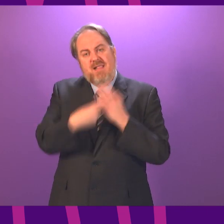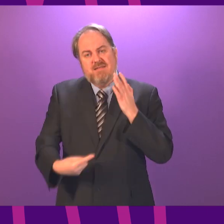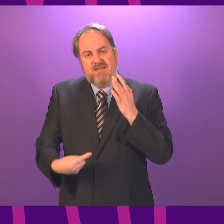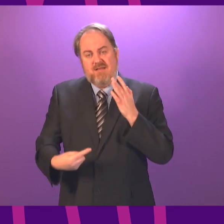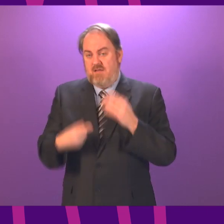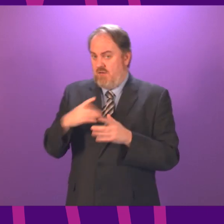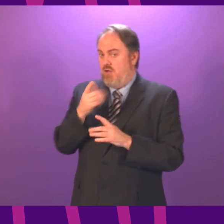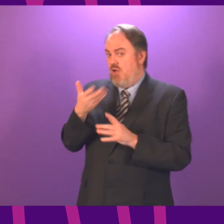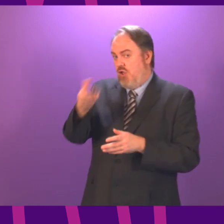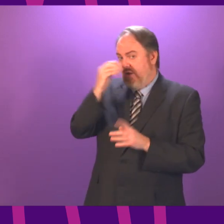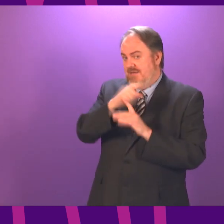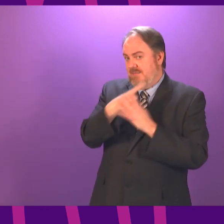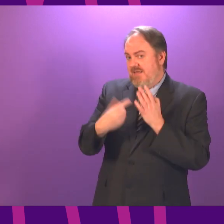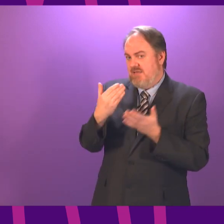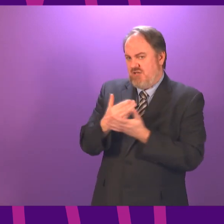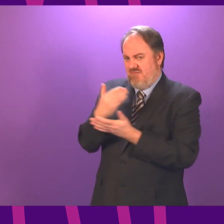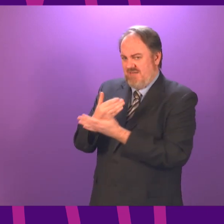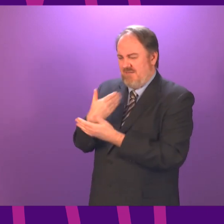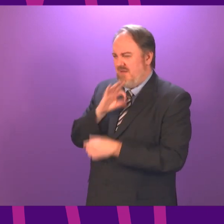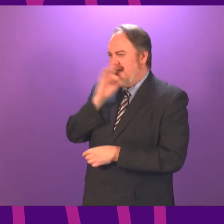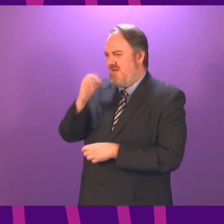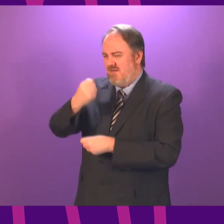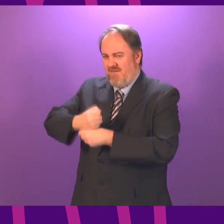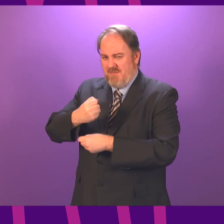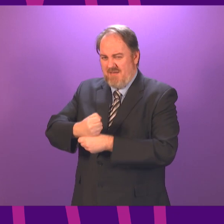disability and Enable have asked the Government to ensure that every person with a learning